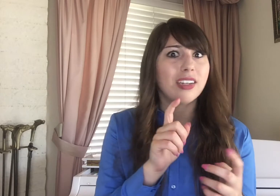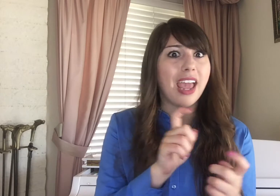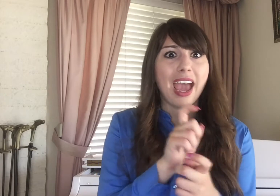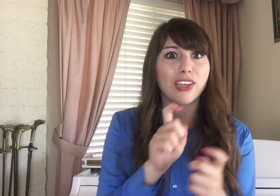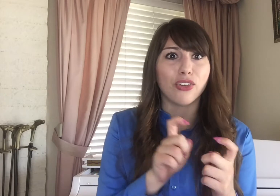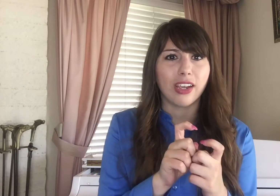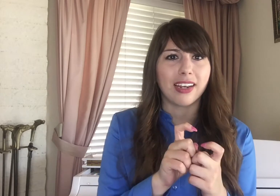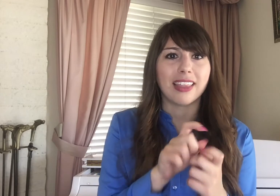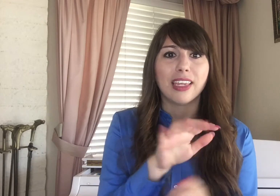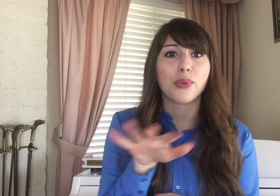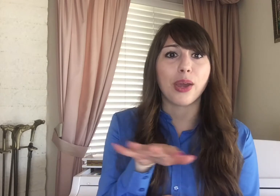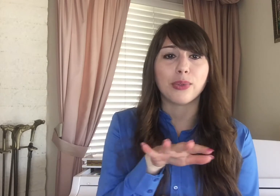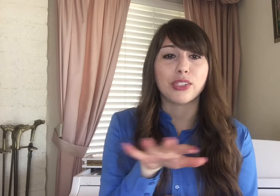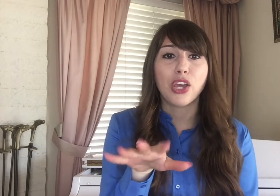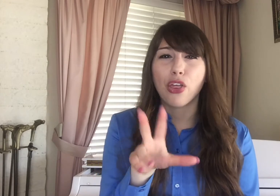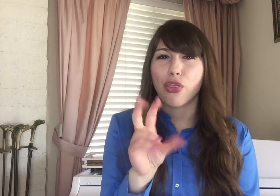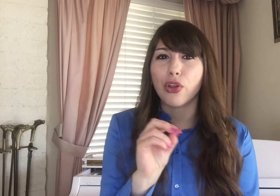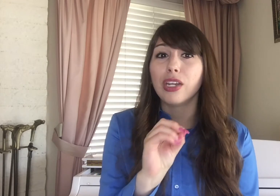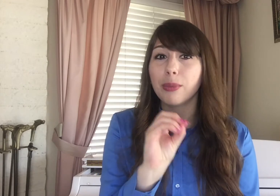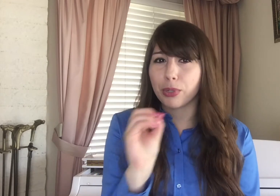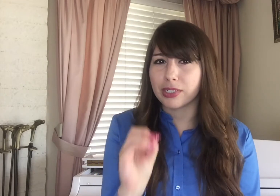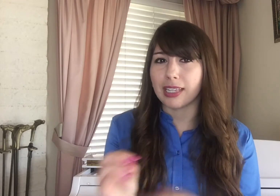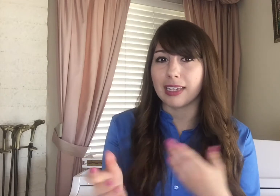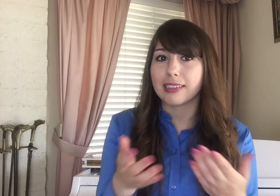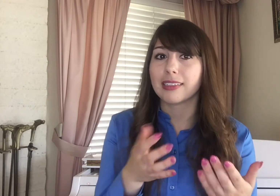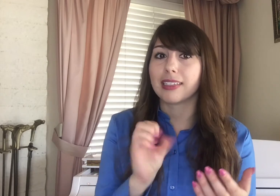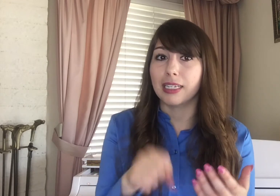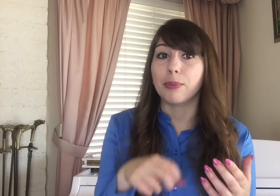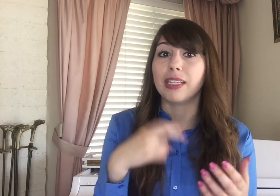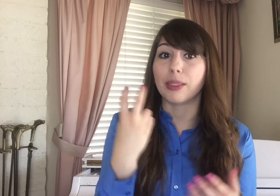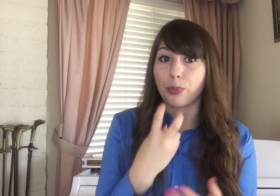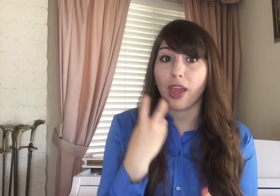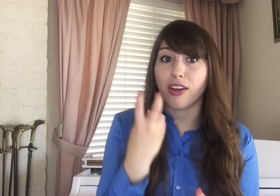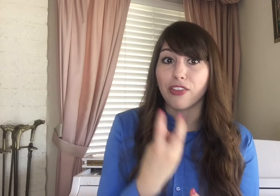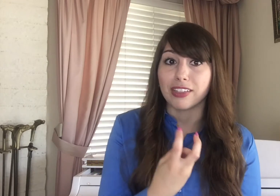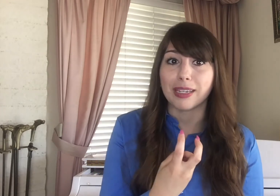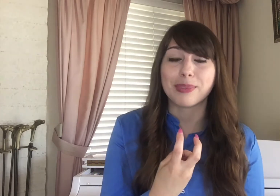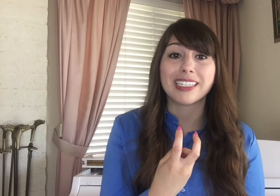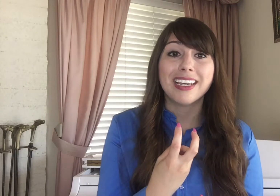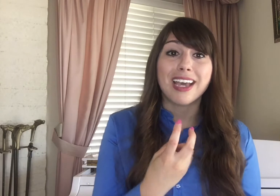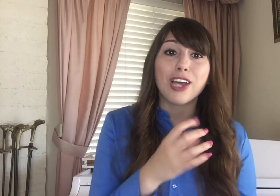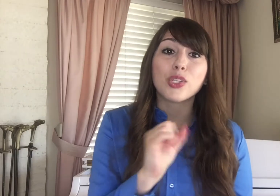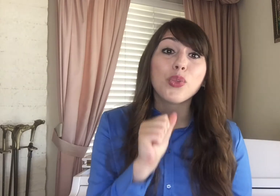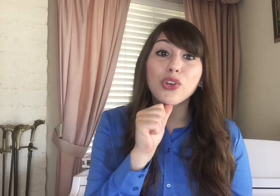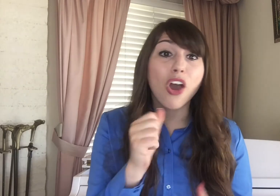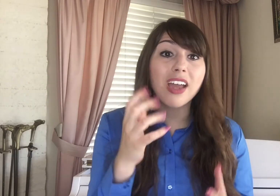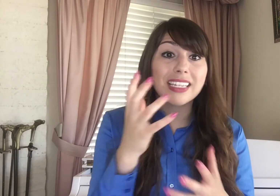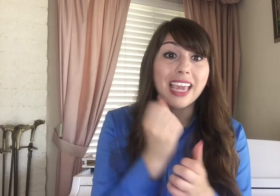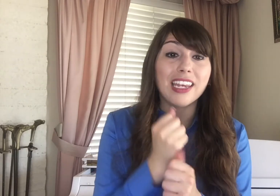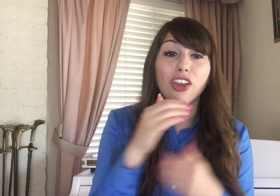accurate, I think around 30% can be lip read on the lips. So, they're not getting